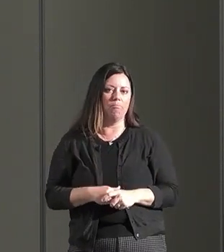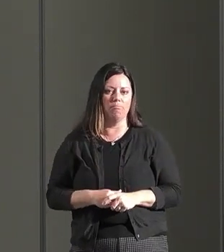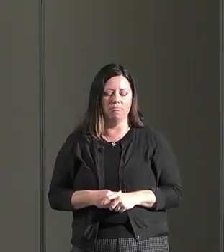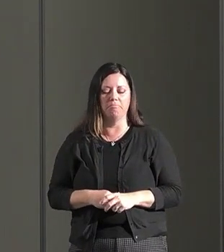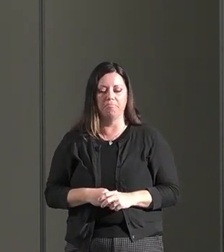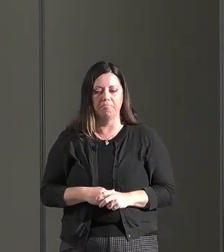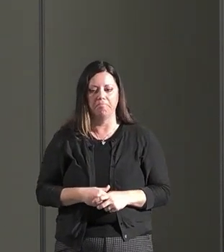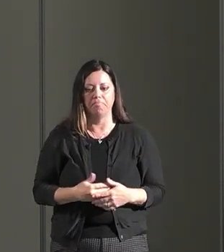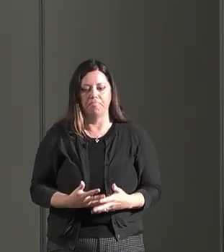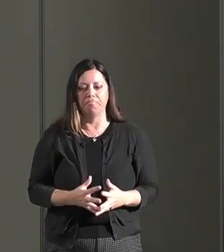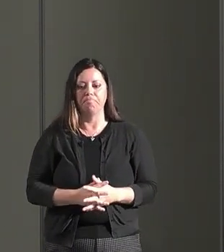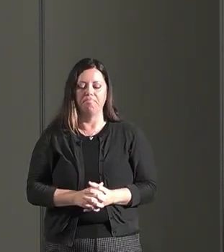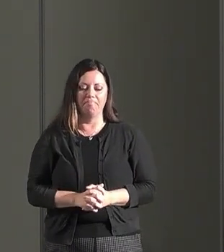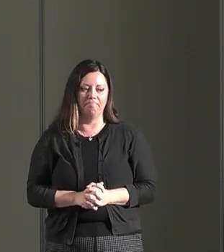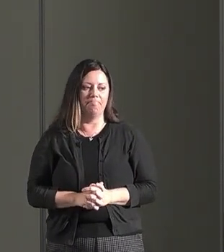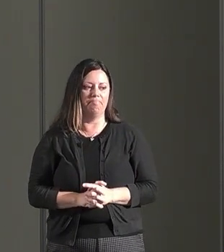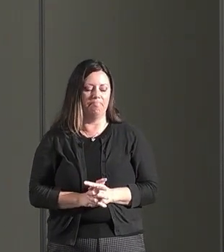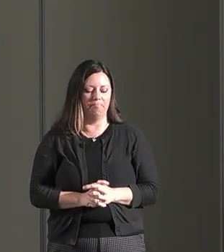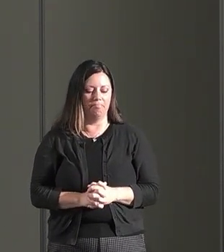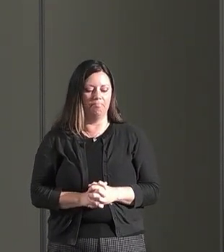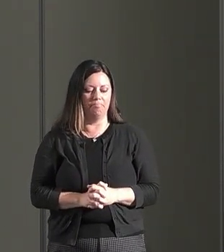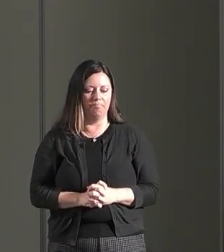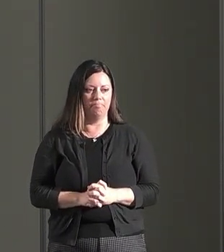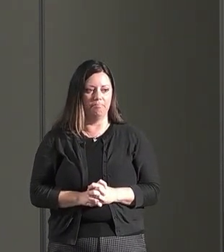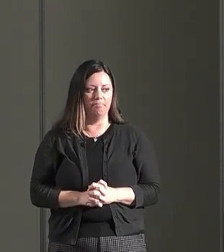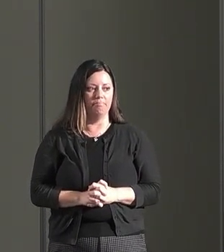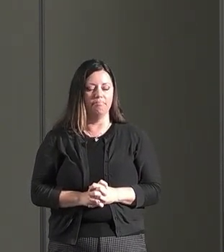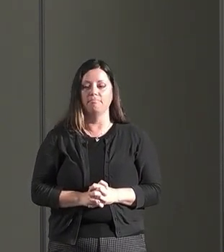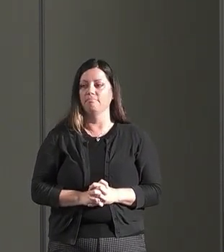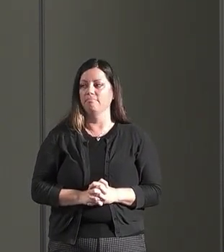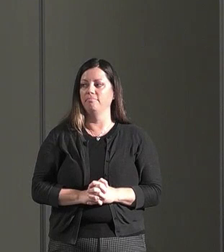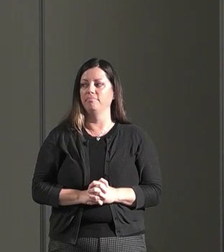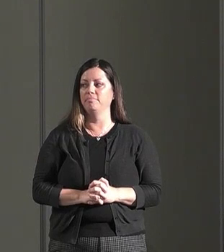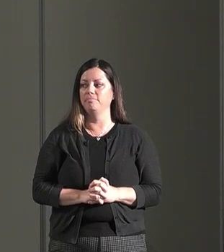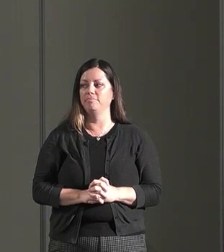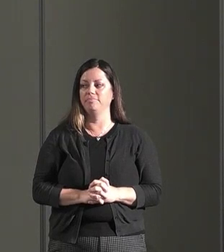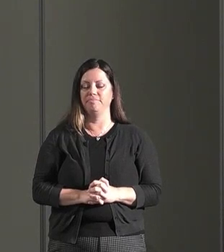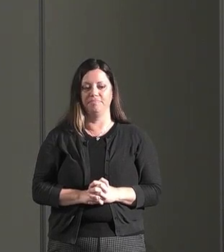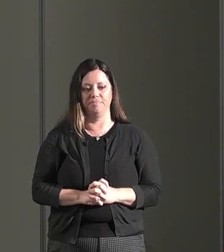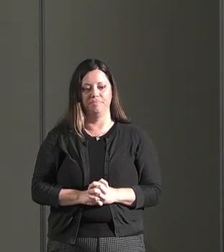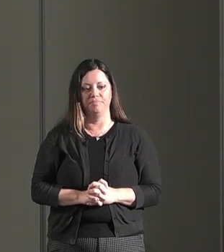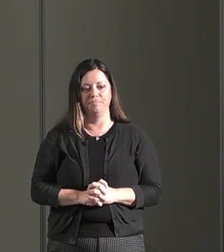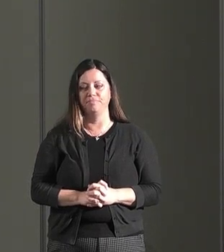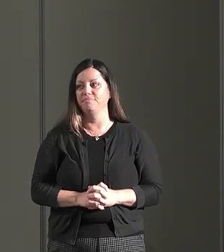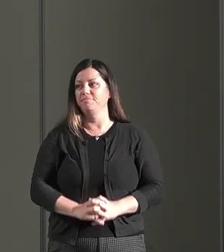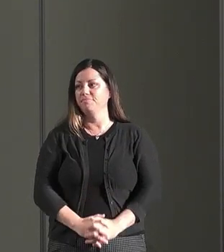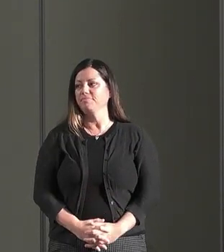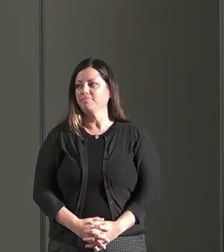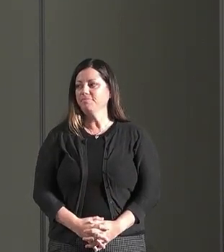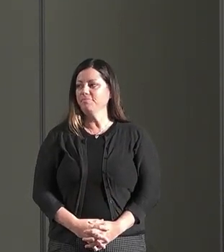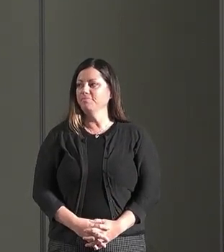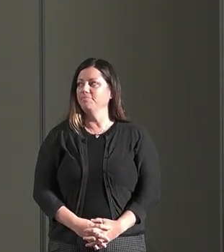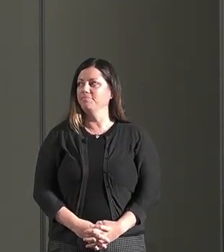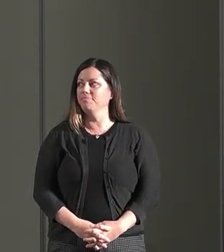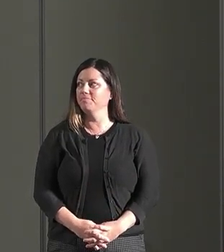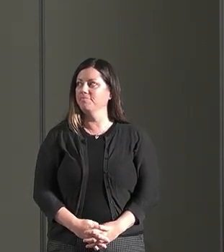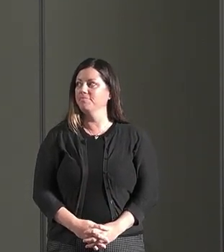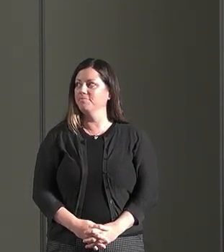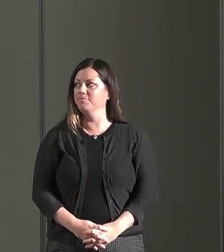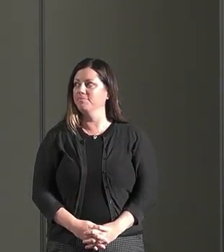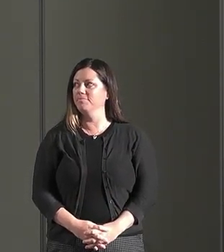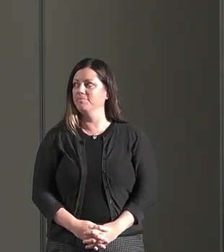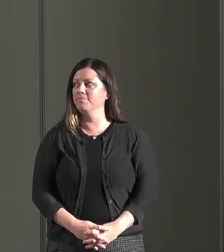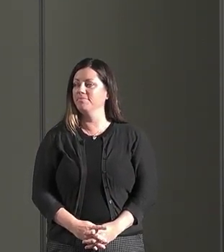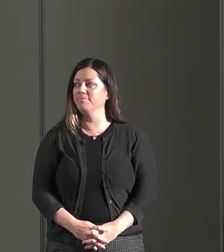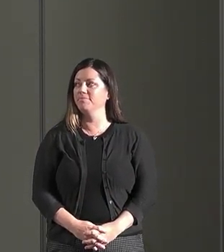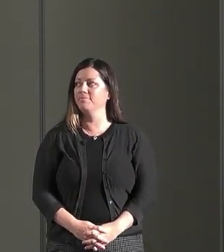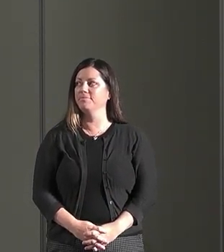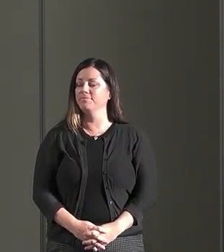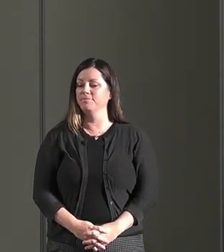Wow, that's so interesting how these various challenges all